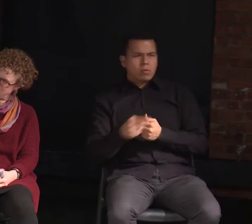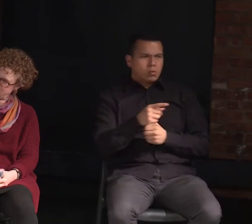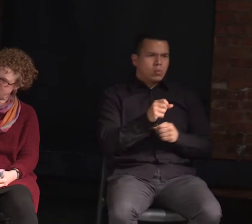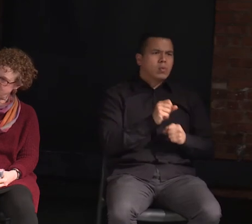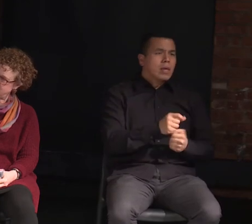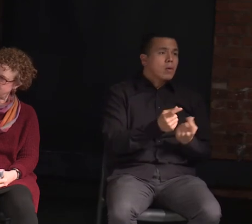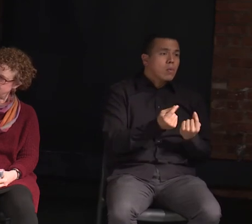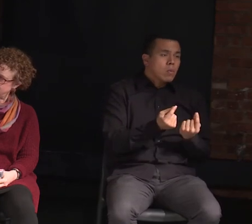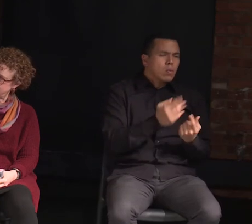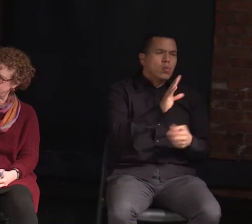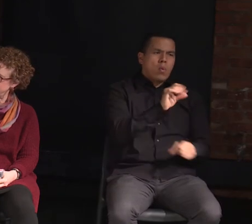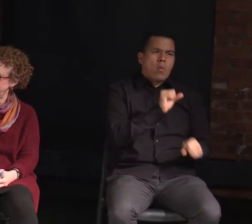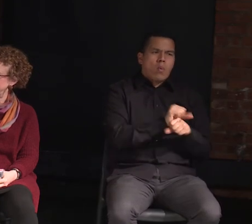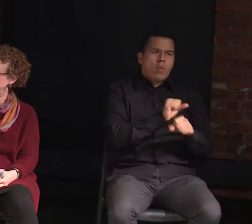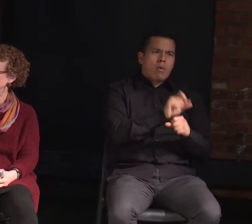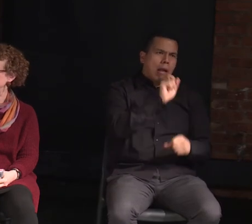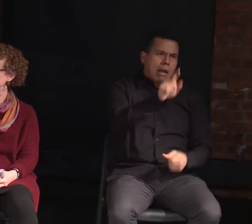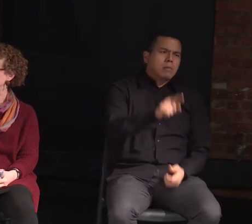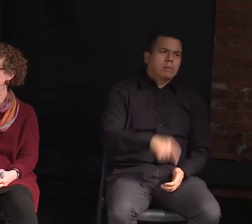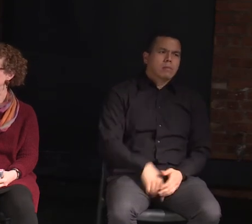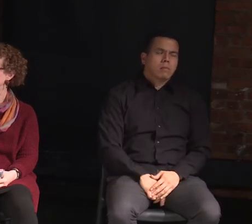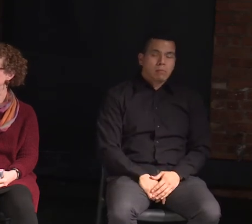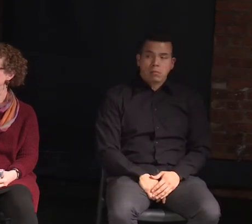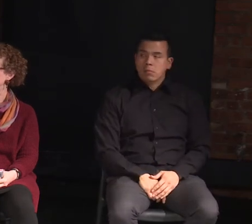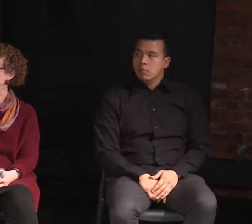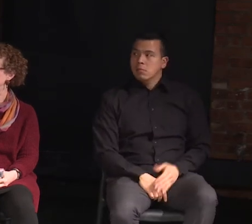Edwin: Tom, call to action?